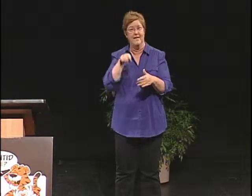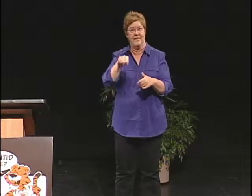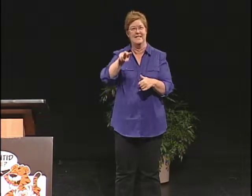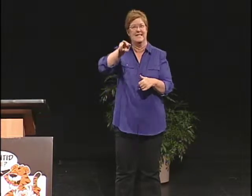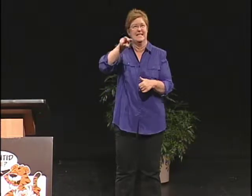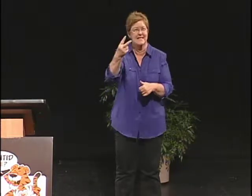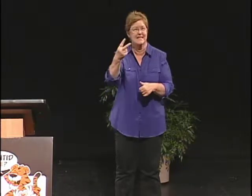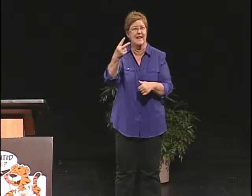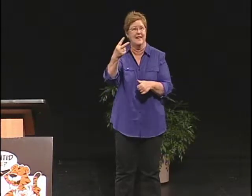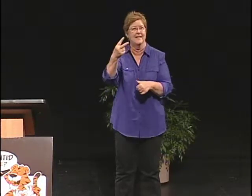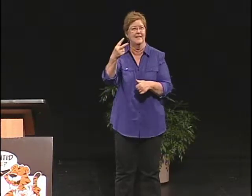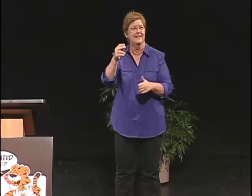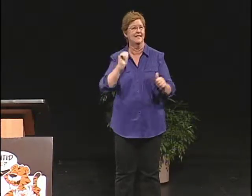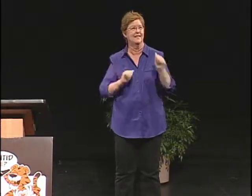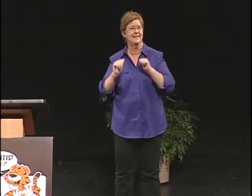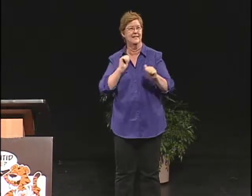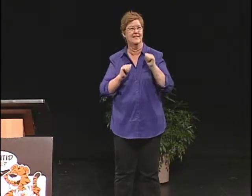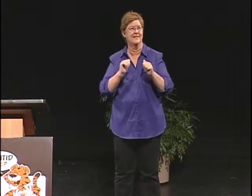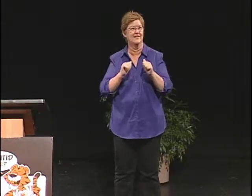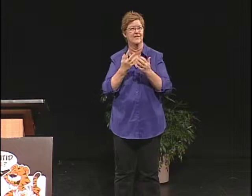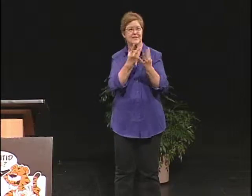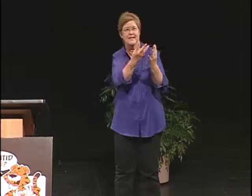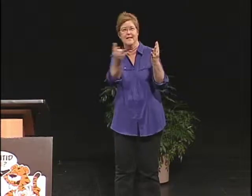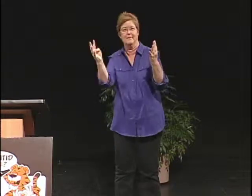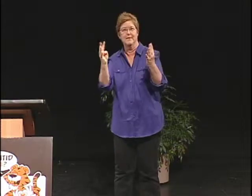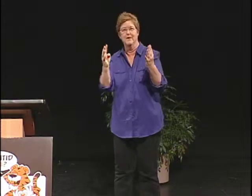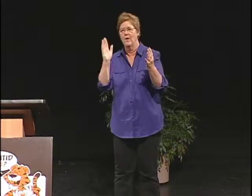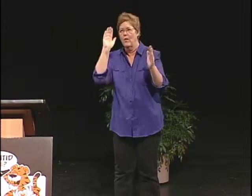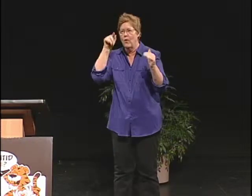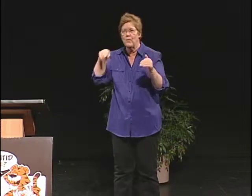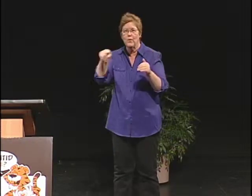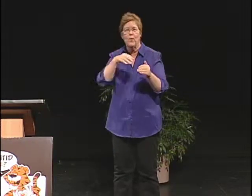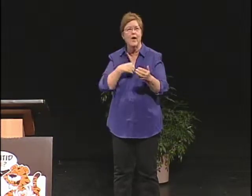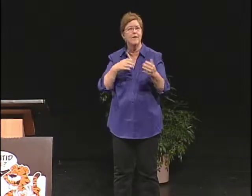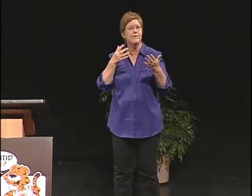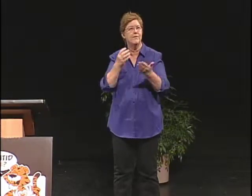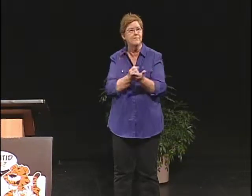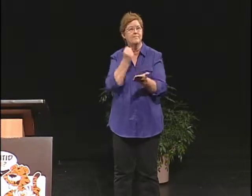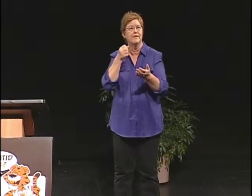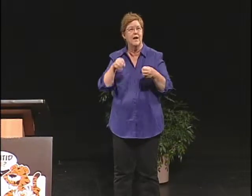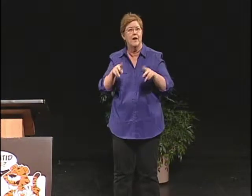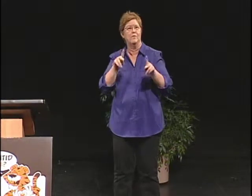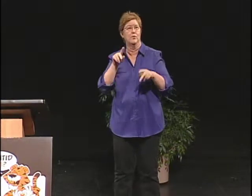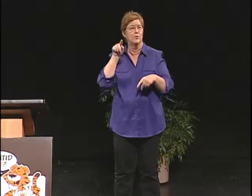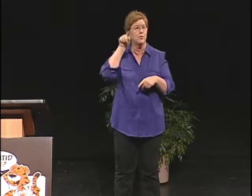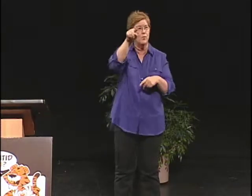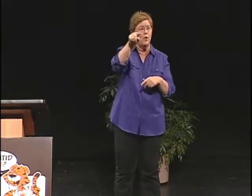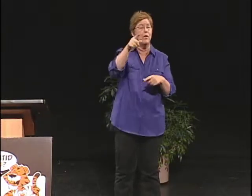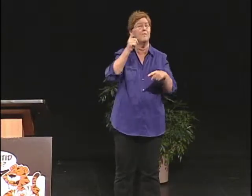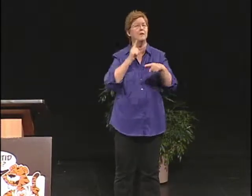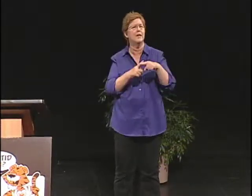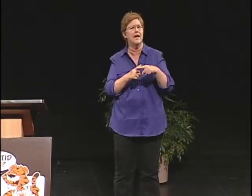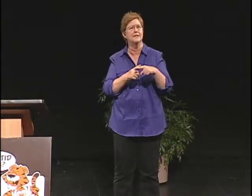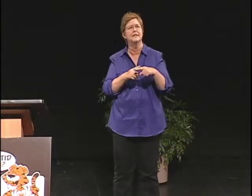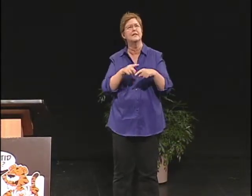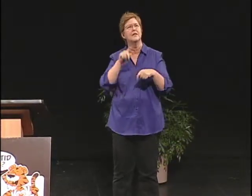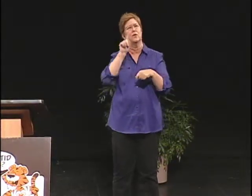And so we have a second group who's working on that. And, again, I hope that you can take some time and help us as well.